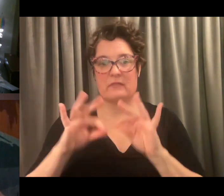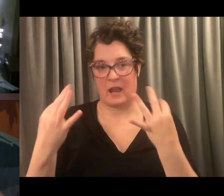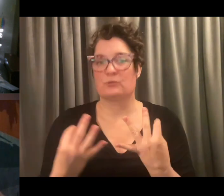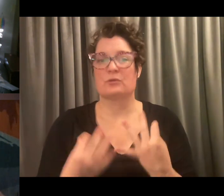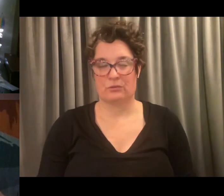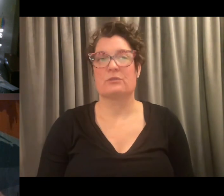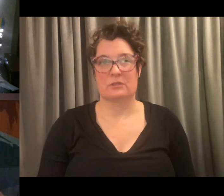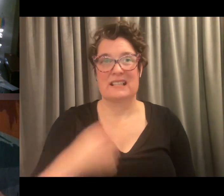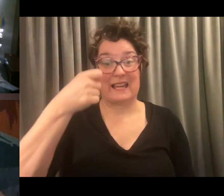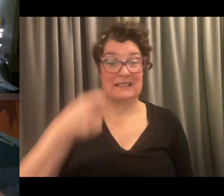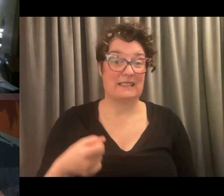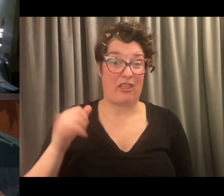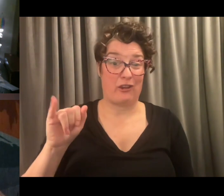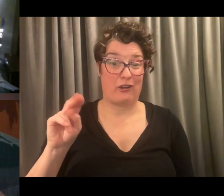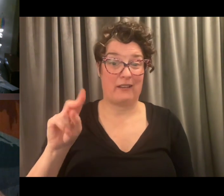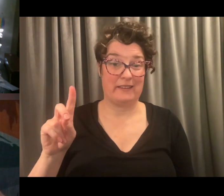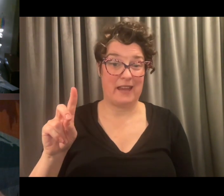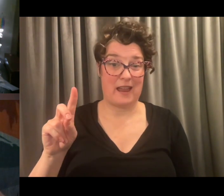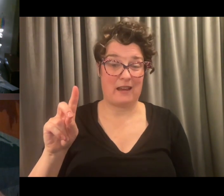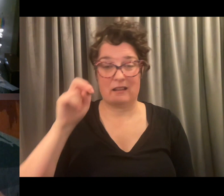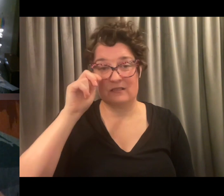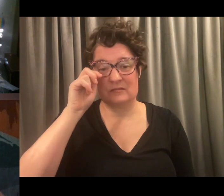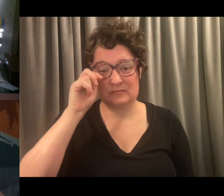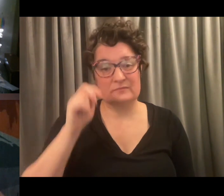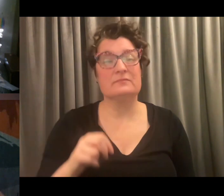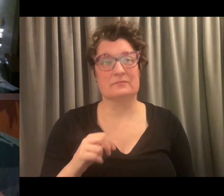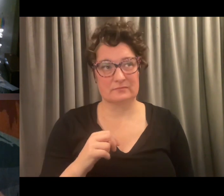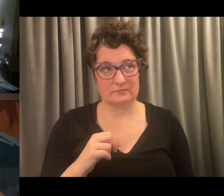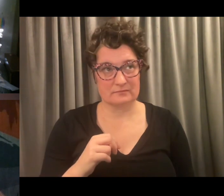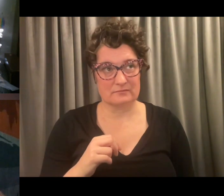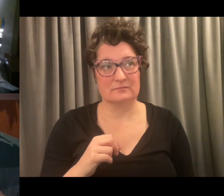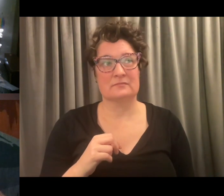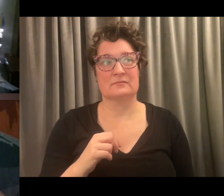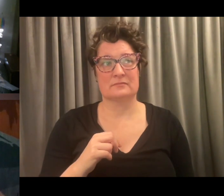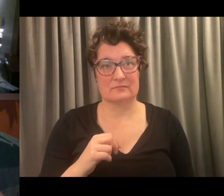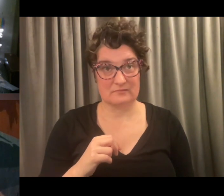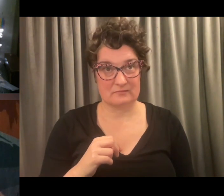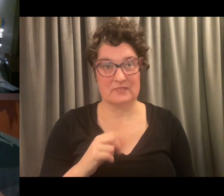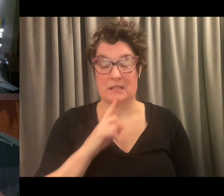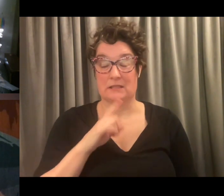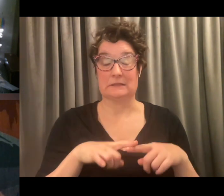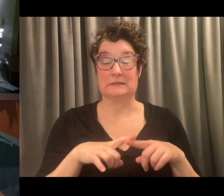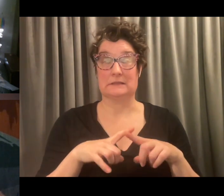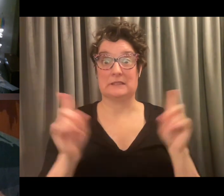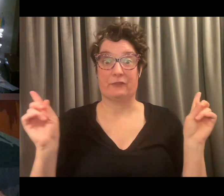And, um, it was very different and a very different approach to religion.